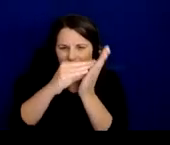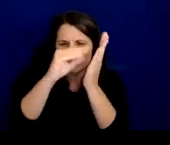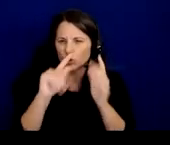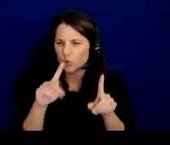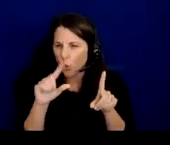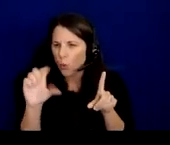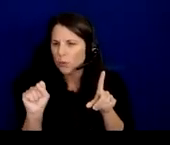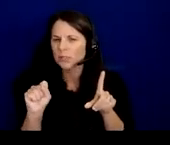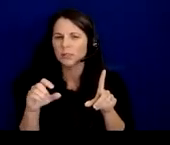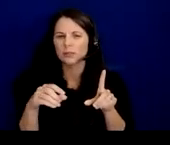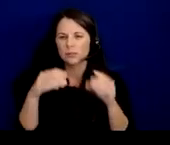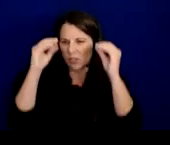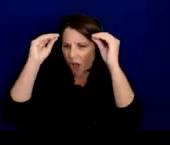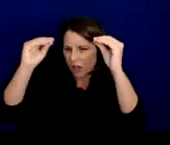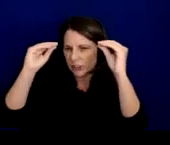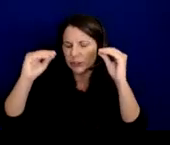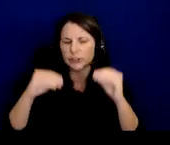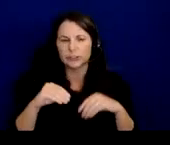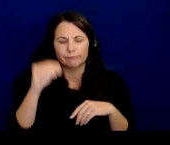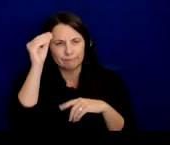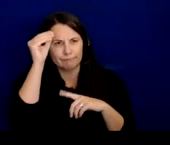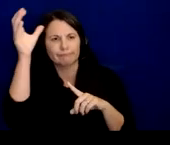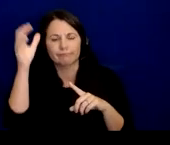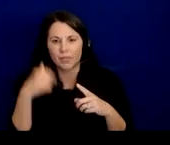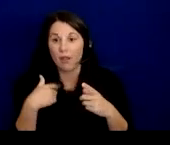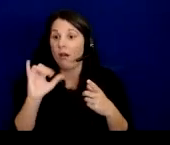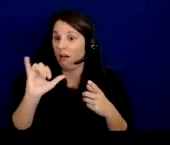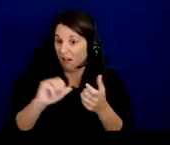about how to, for example, create project proposals for organizations,